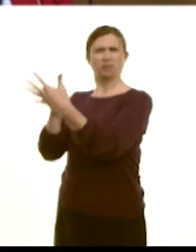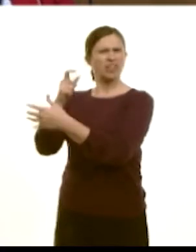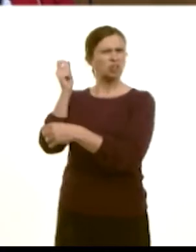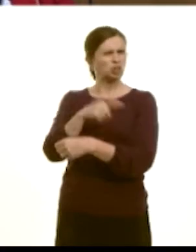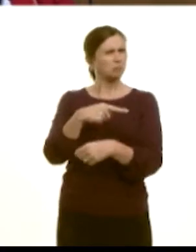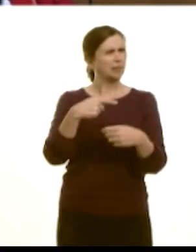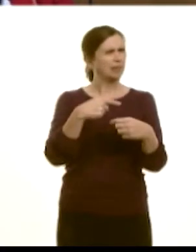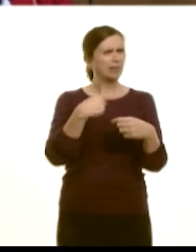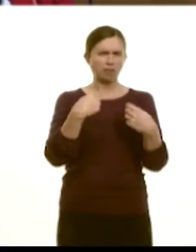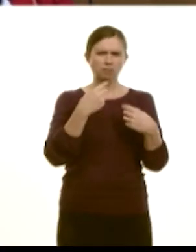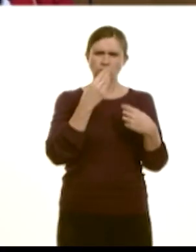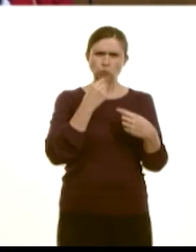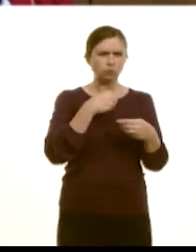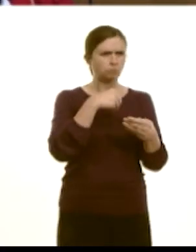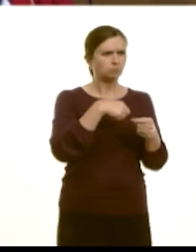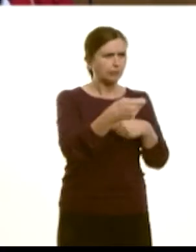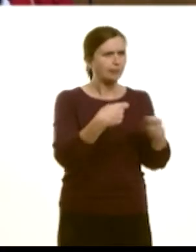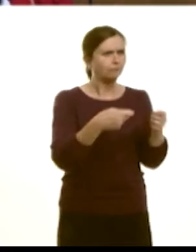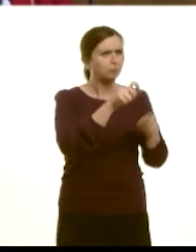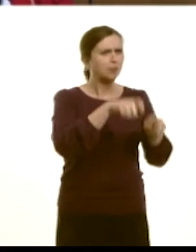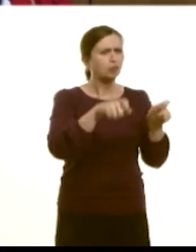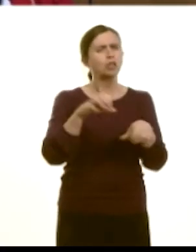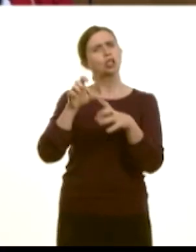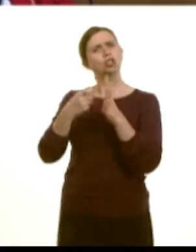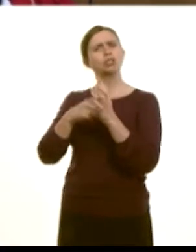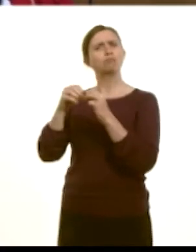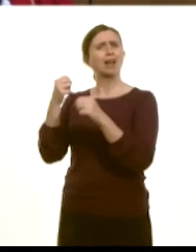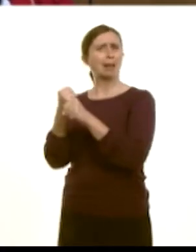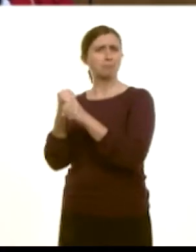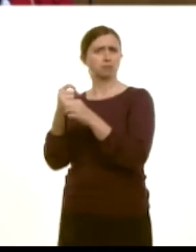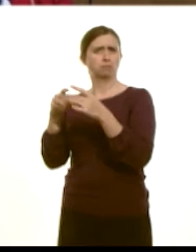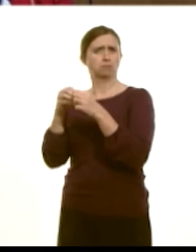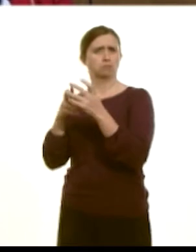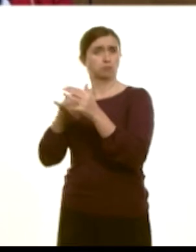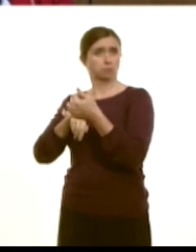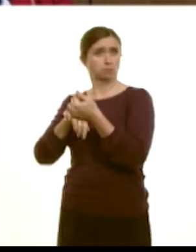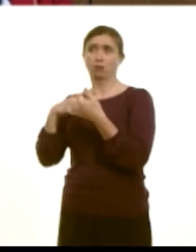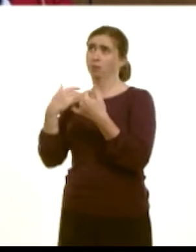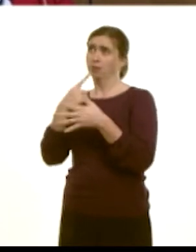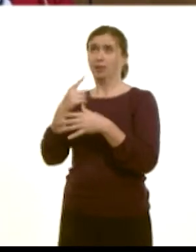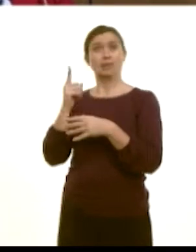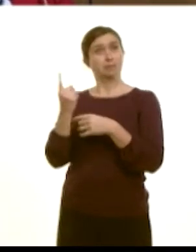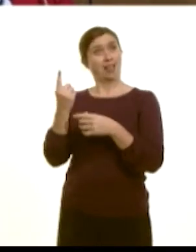I remember being told this by Dr Brian Gibbons when he was here that, as a GP, he could prescribe